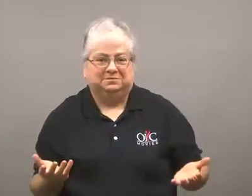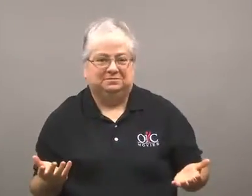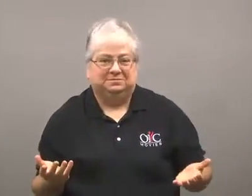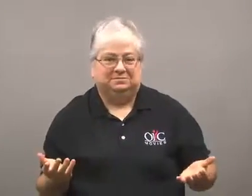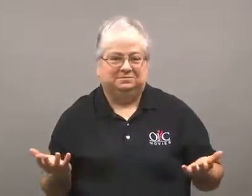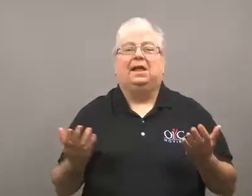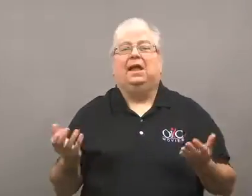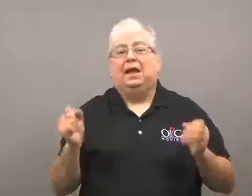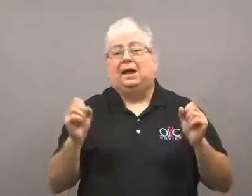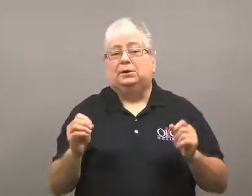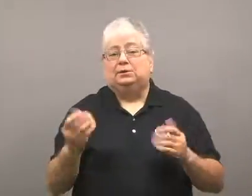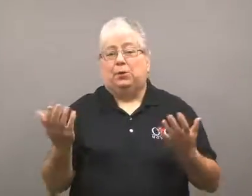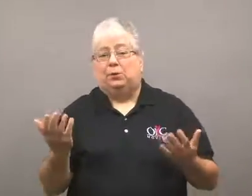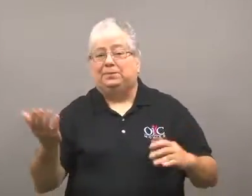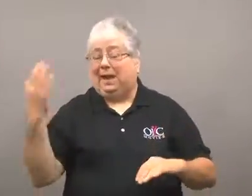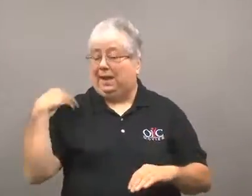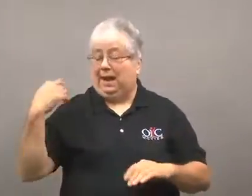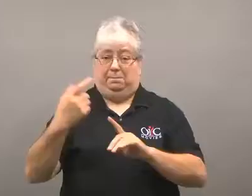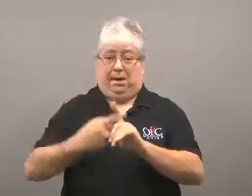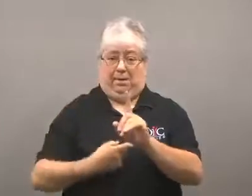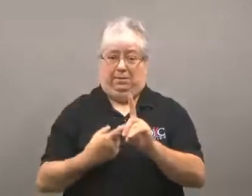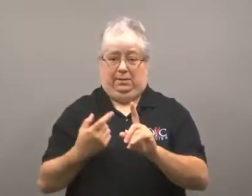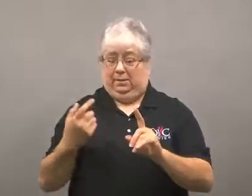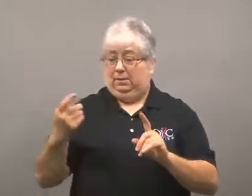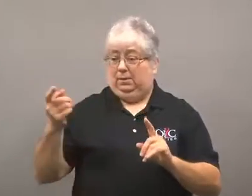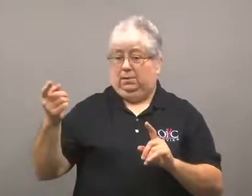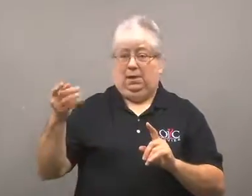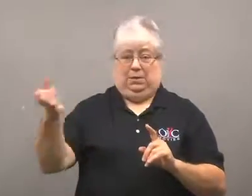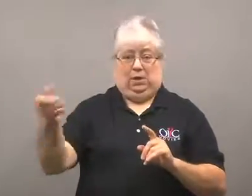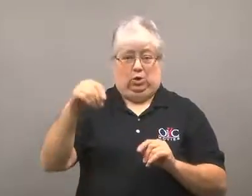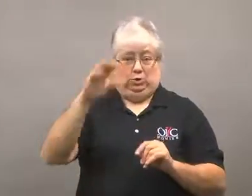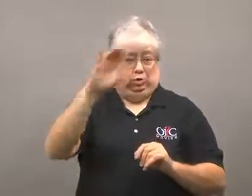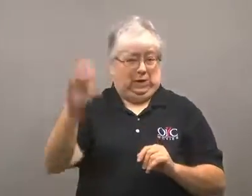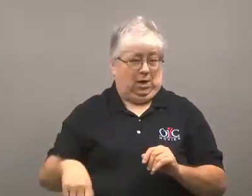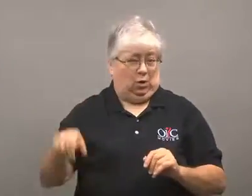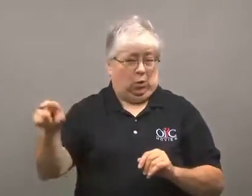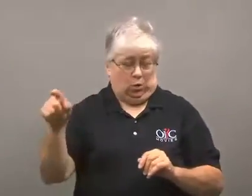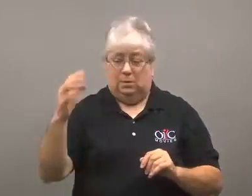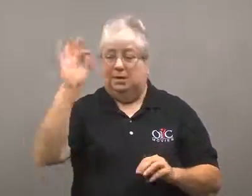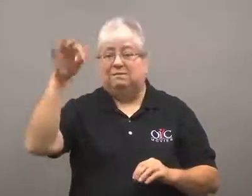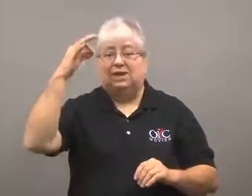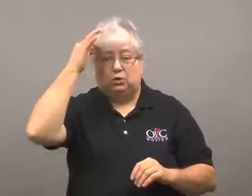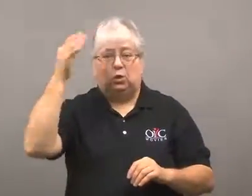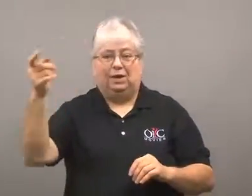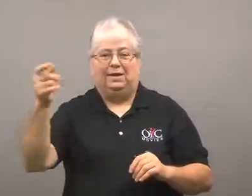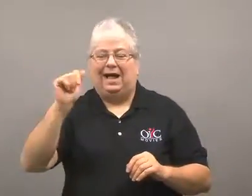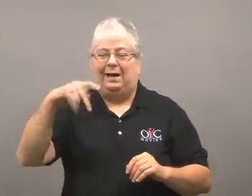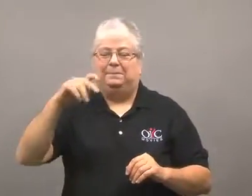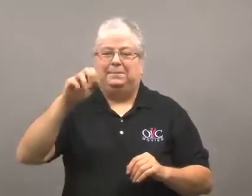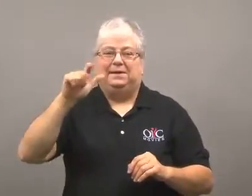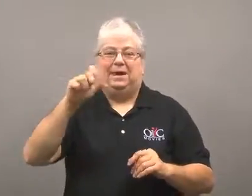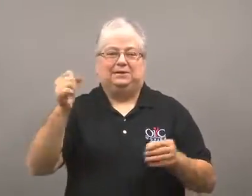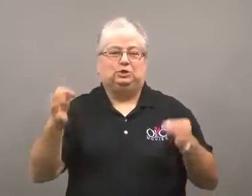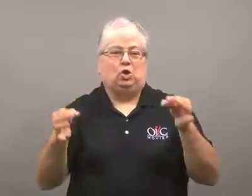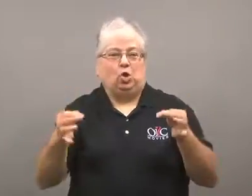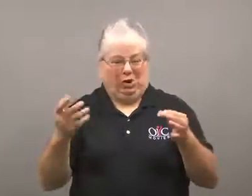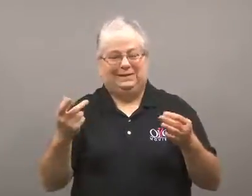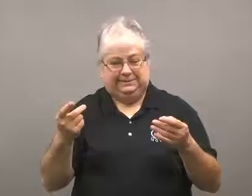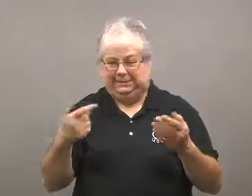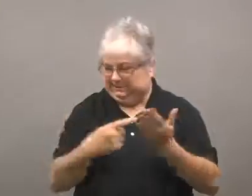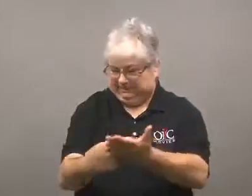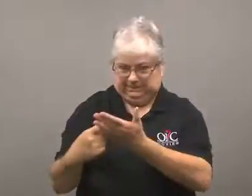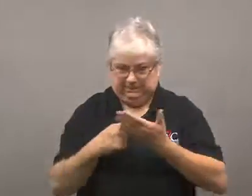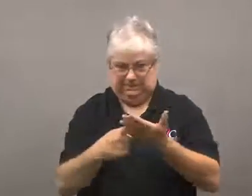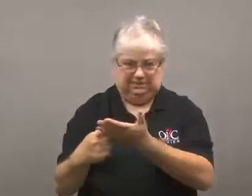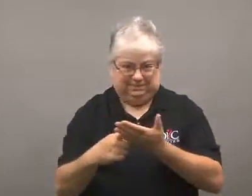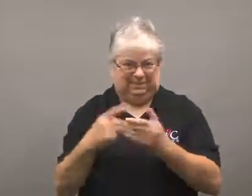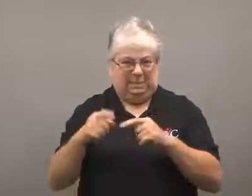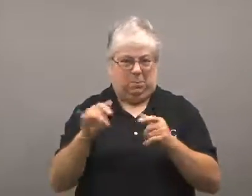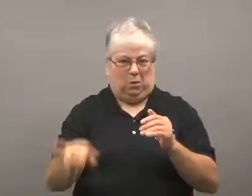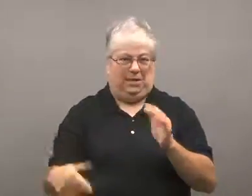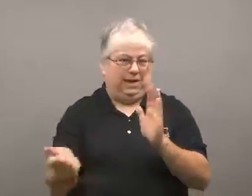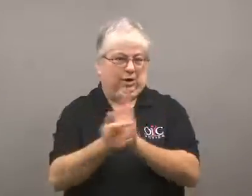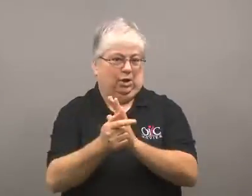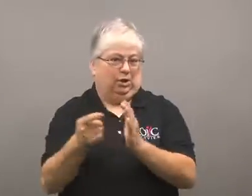Last month in Chicago, a federal appeals court considered the issue.